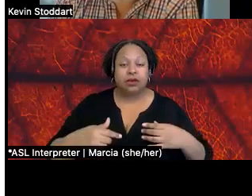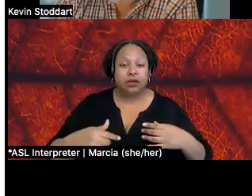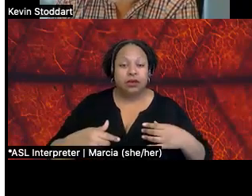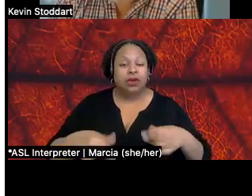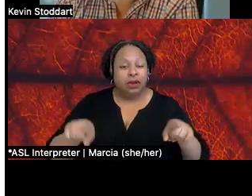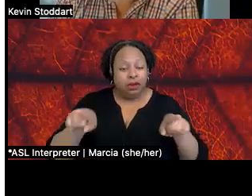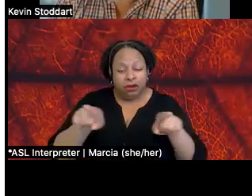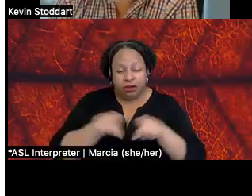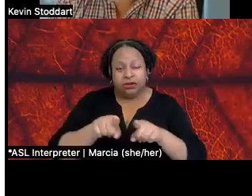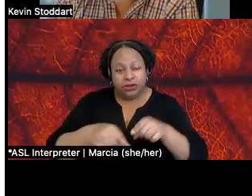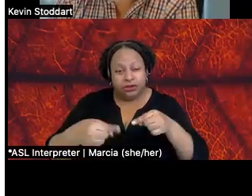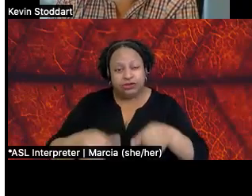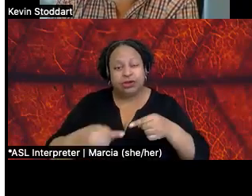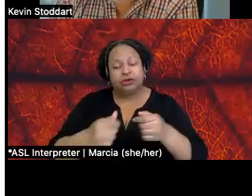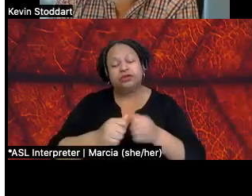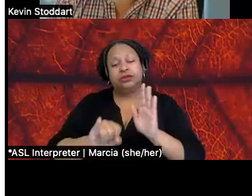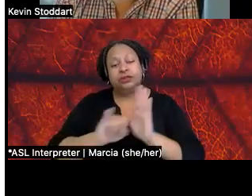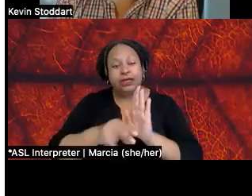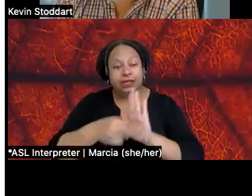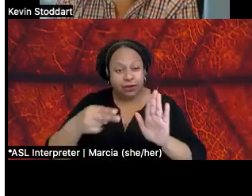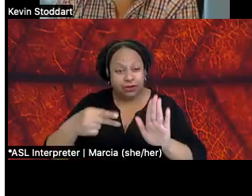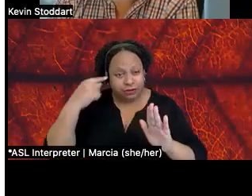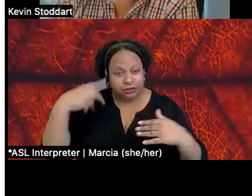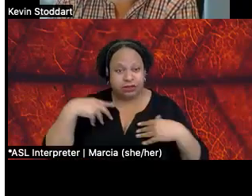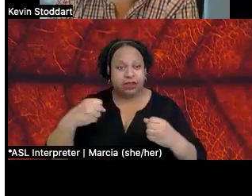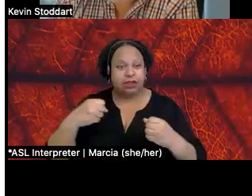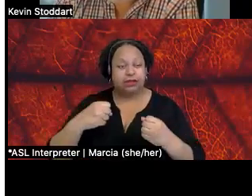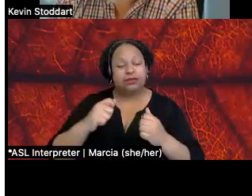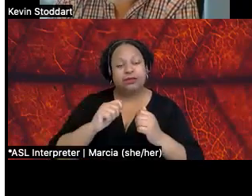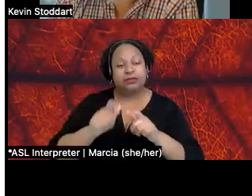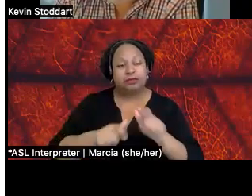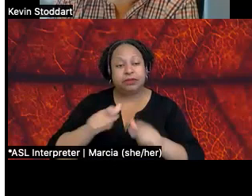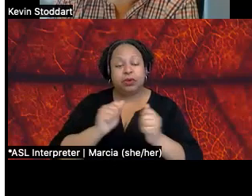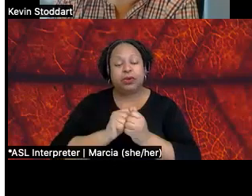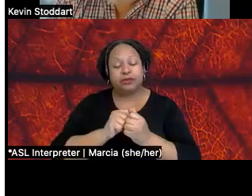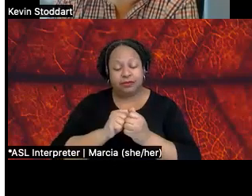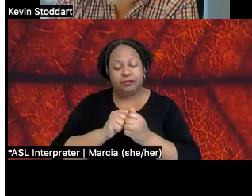and that difficulty is called diagnostic overshadowing.